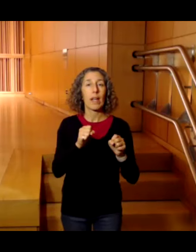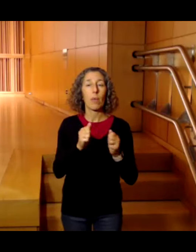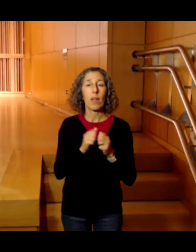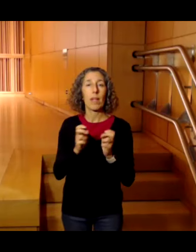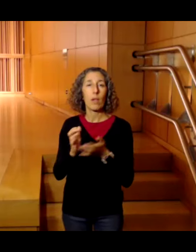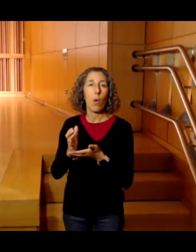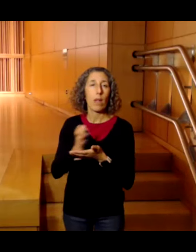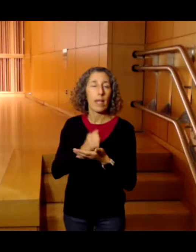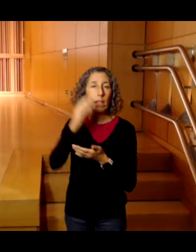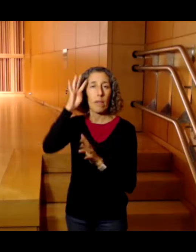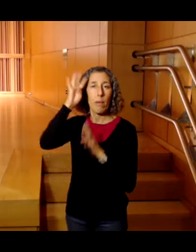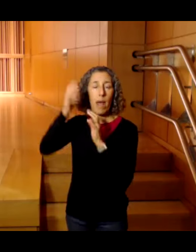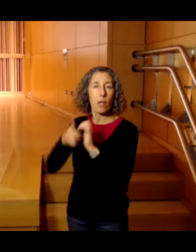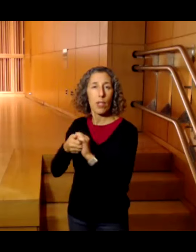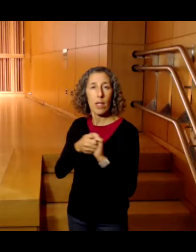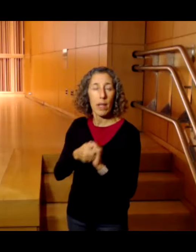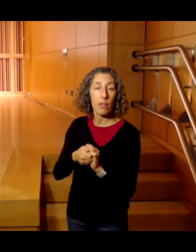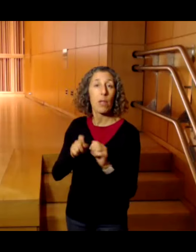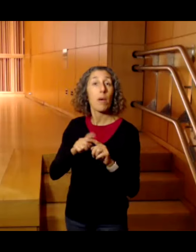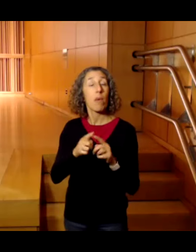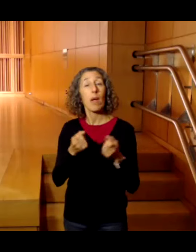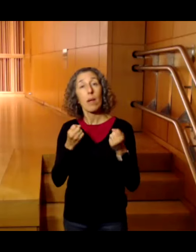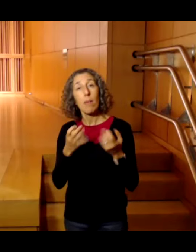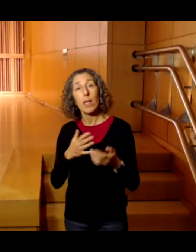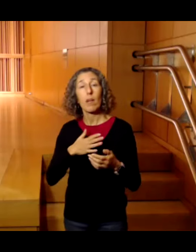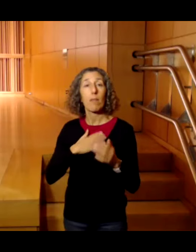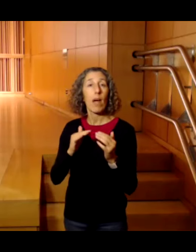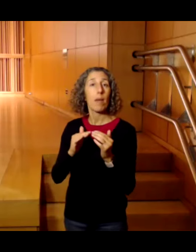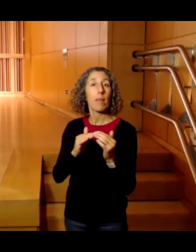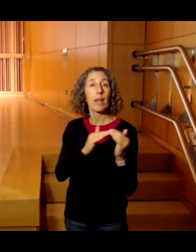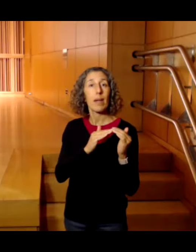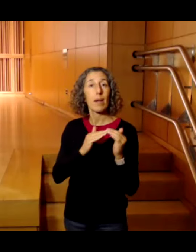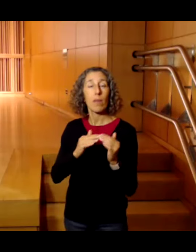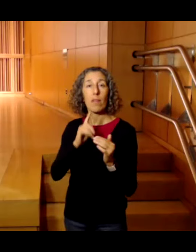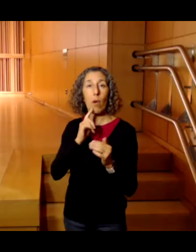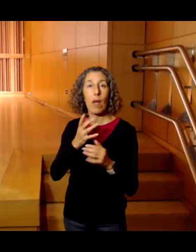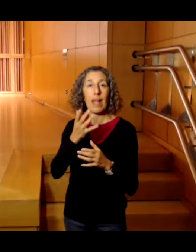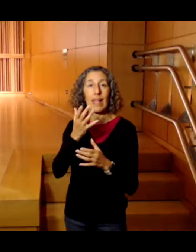I find that, like many of my peers, I continuously use the mechanisms of that machine.